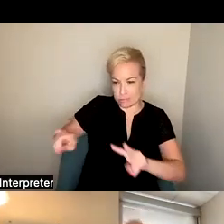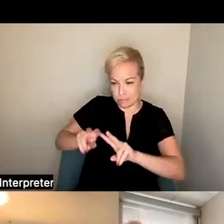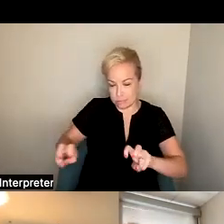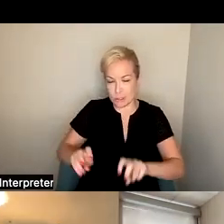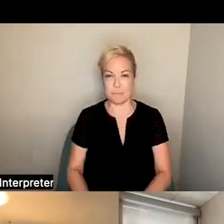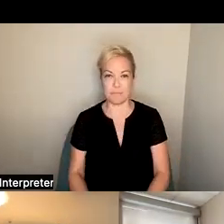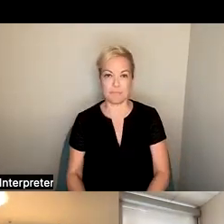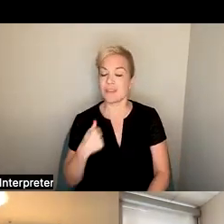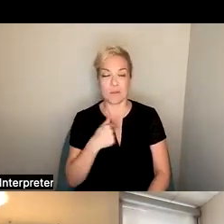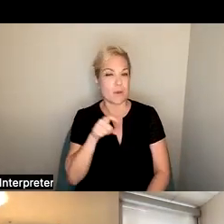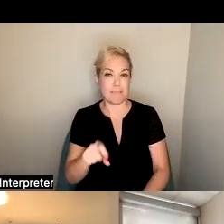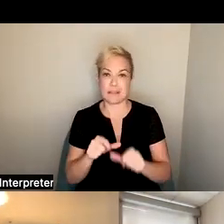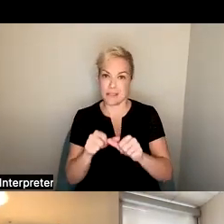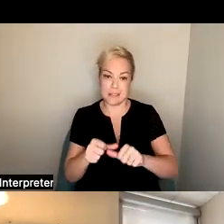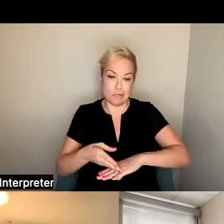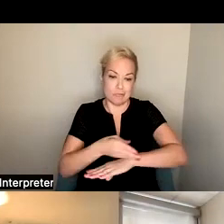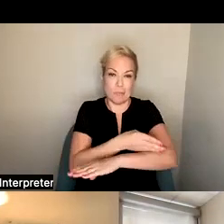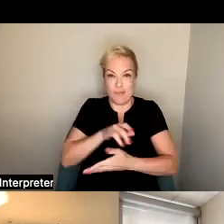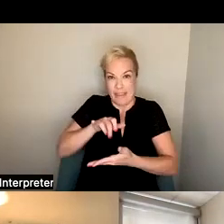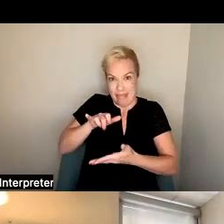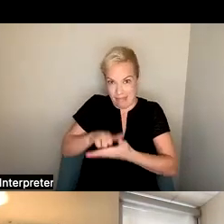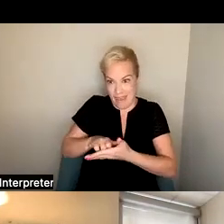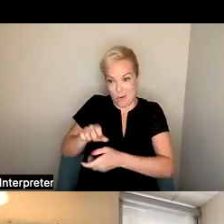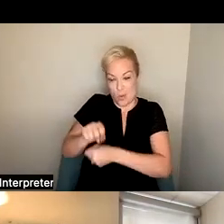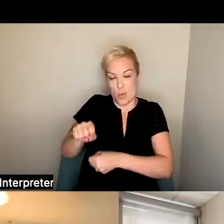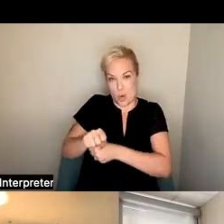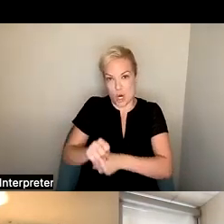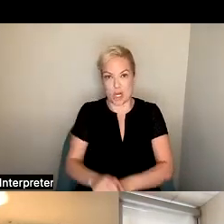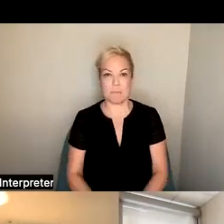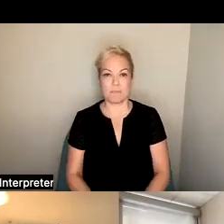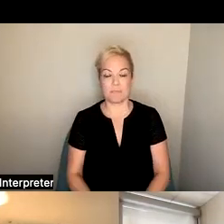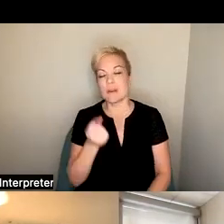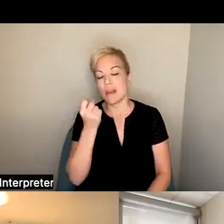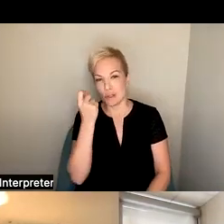of work to do on. So in, in short academics and Scholars have largely confined stories